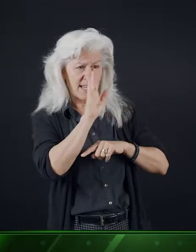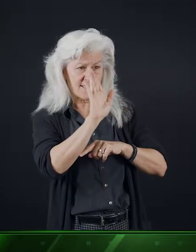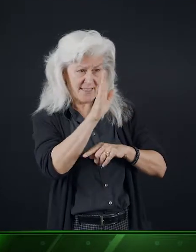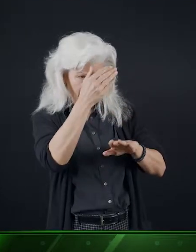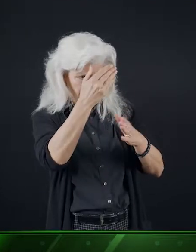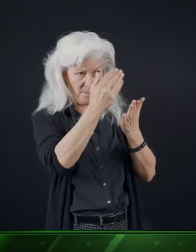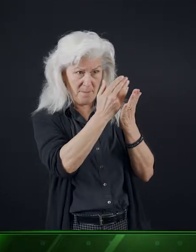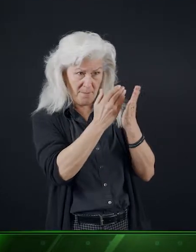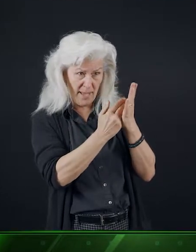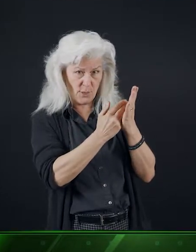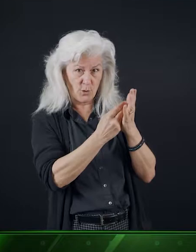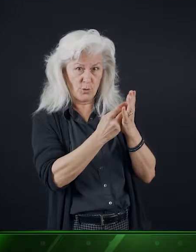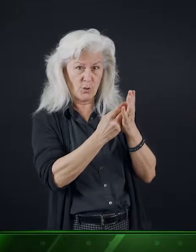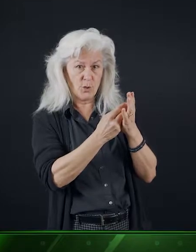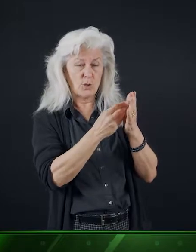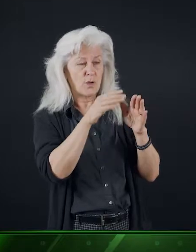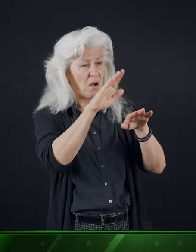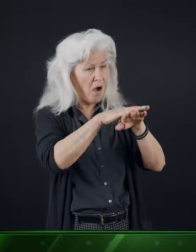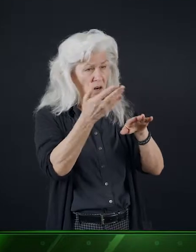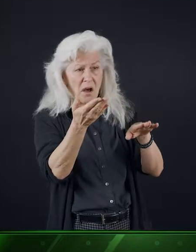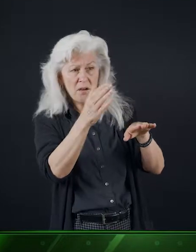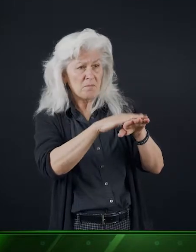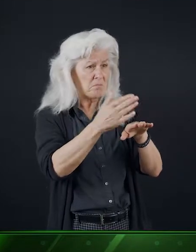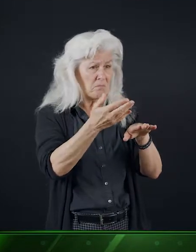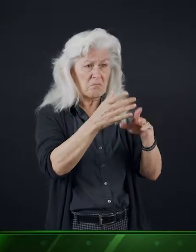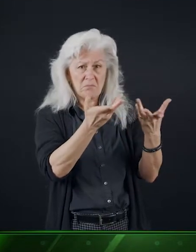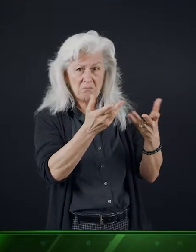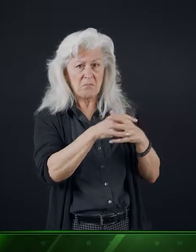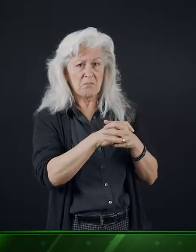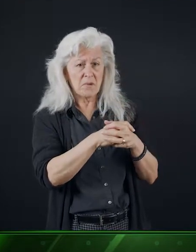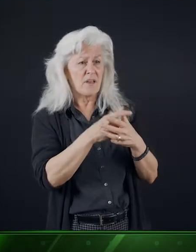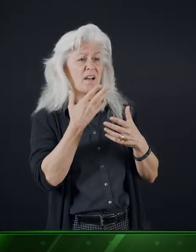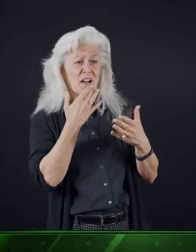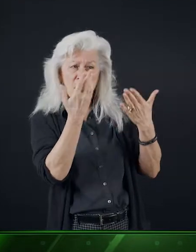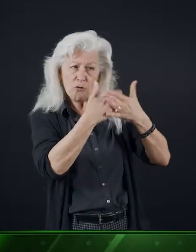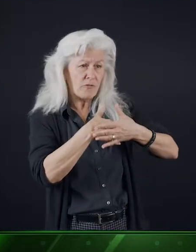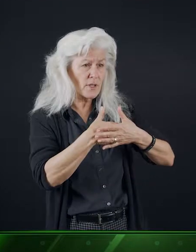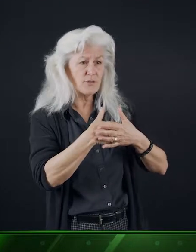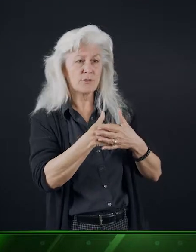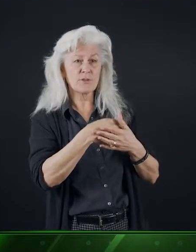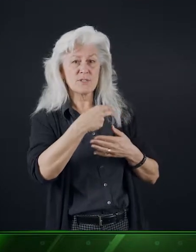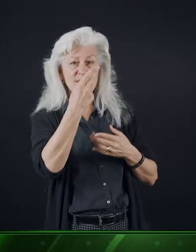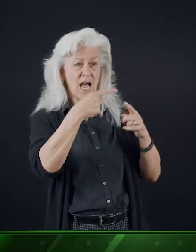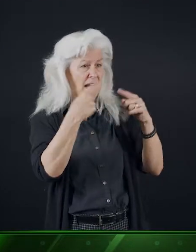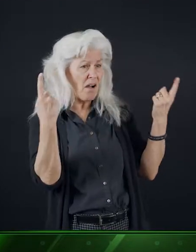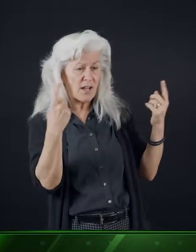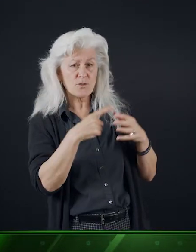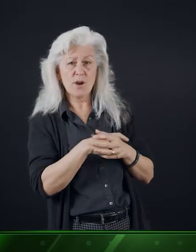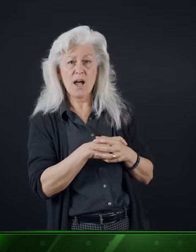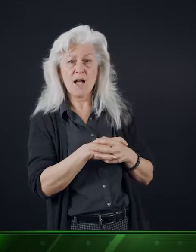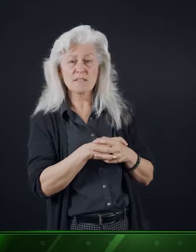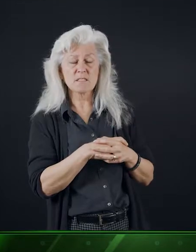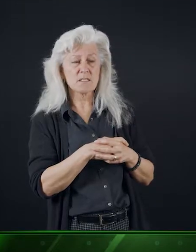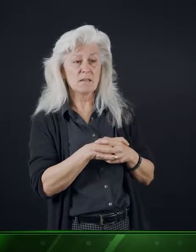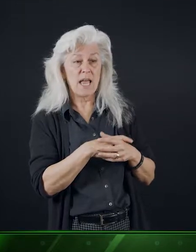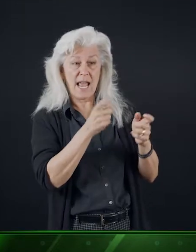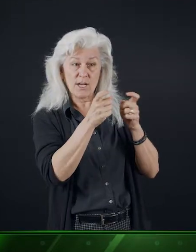You can quickly toggle them on and off, you'll see that you can do that to color filters, high contrast, as well as controller remapping.